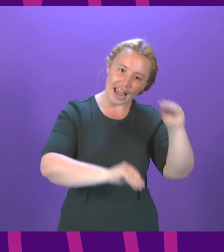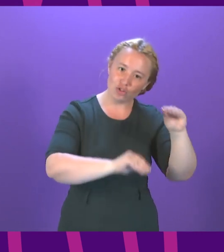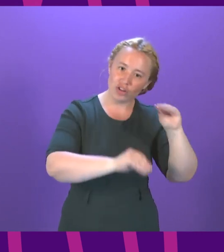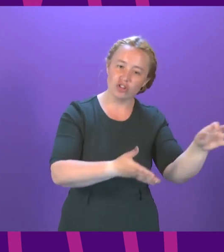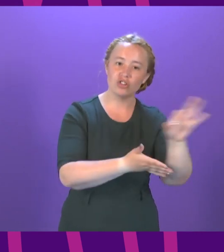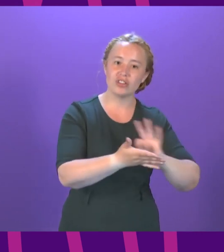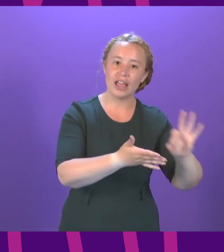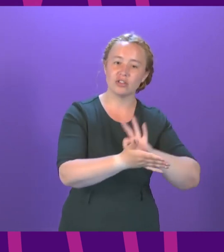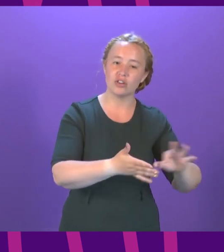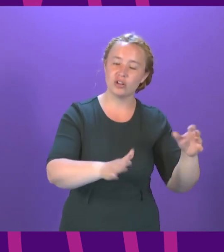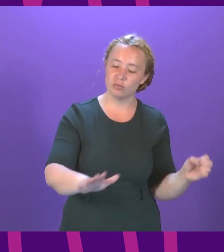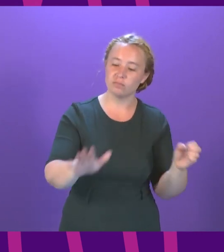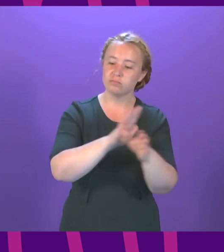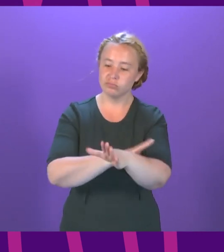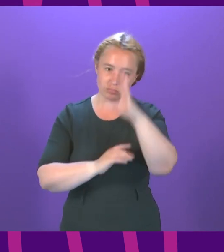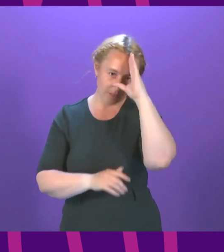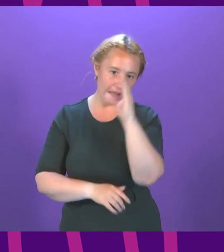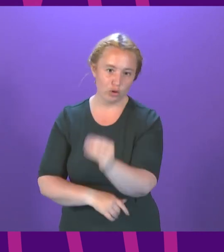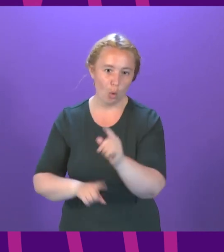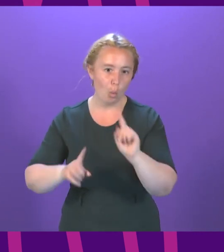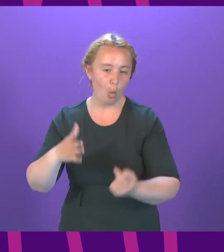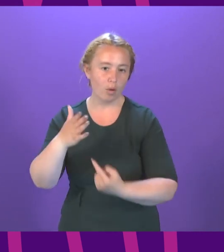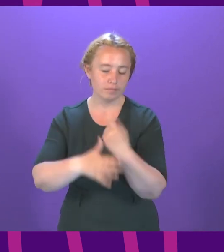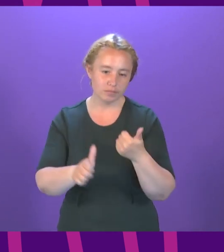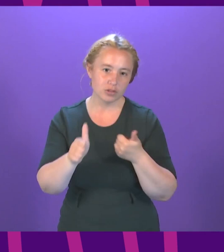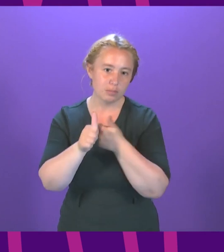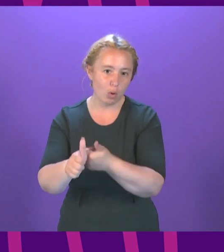provide an update, in due course, on what more we can do to support that.